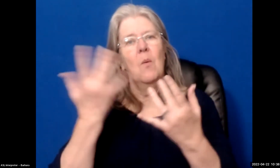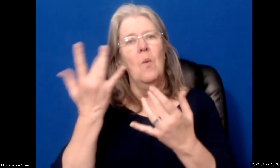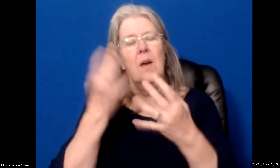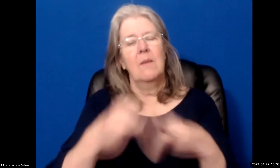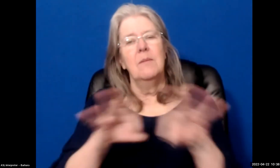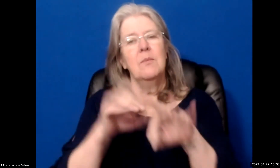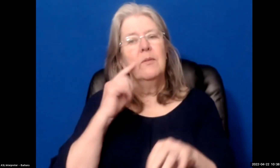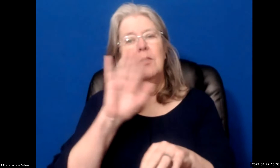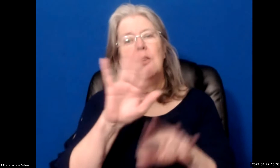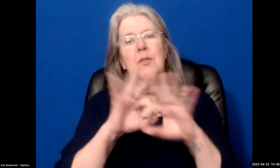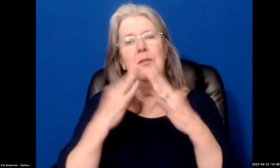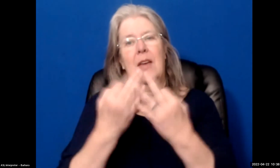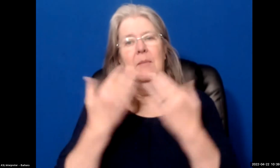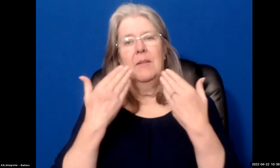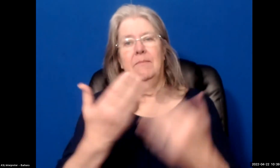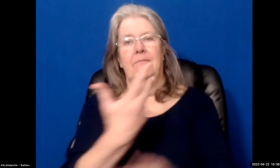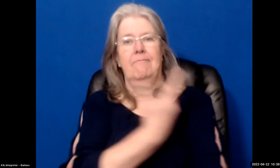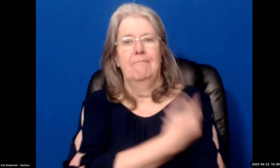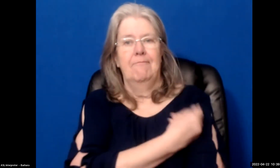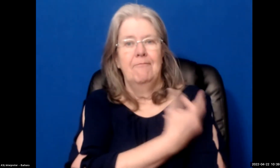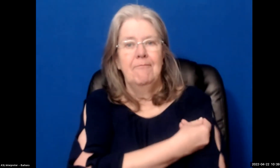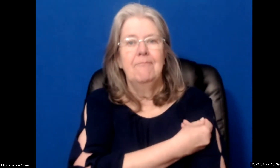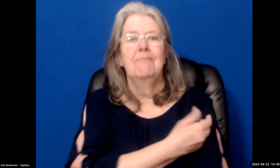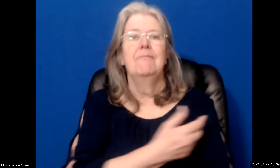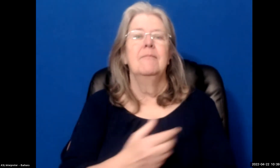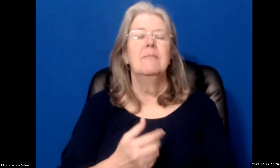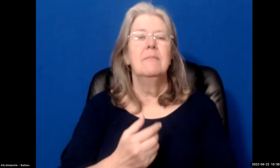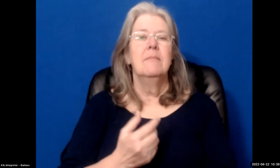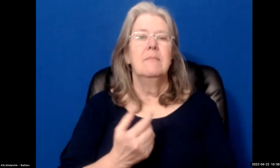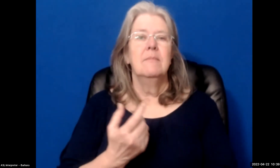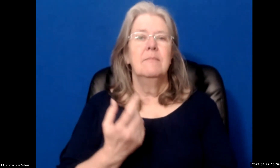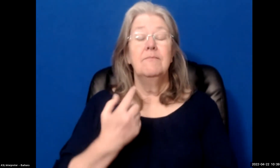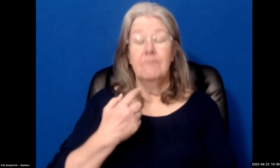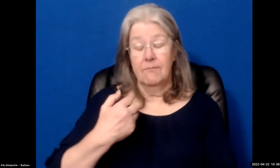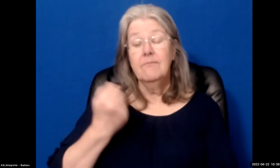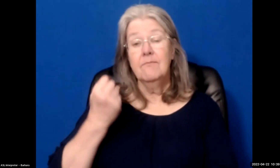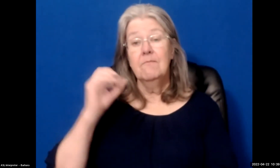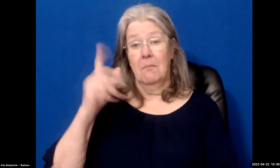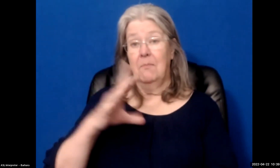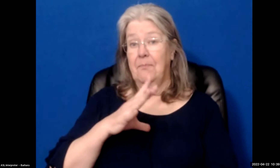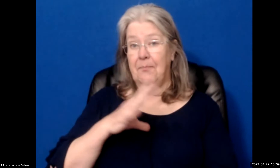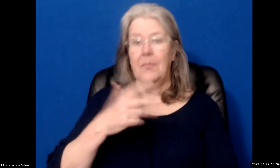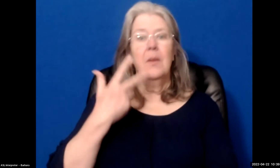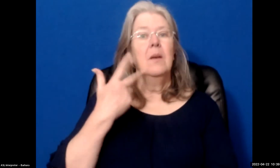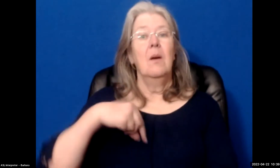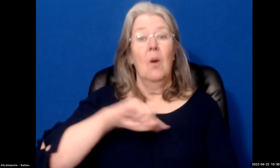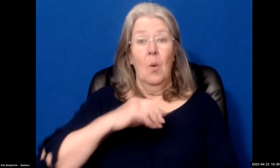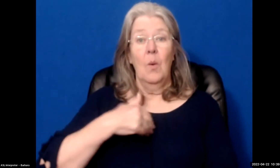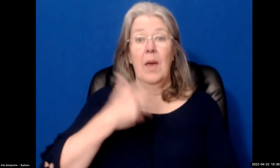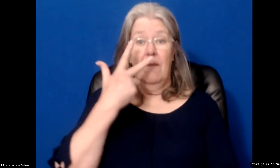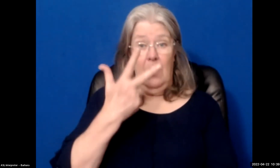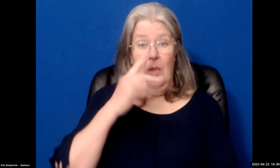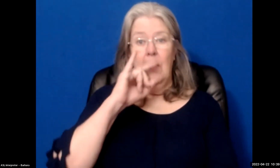Shannon: And yes, well, we have three kids and two of our three kids